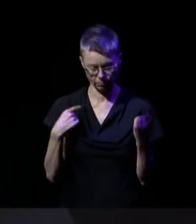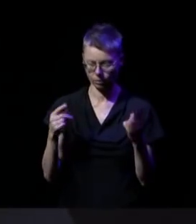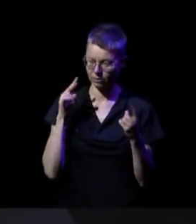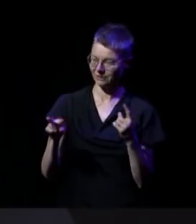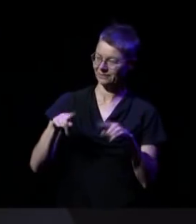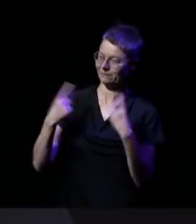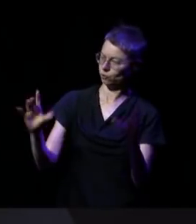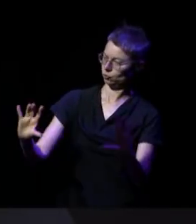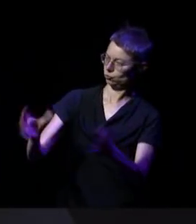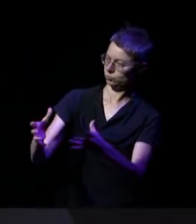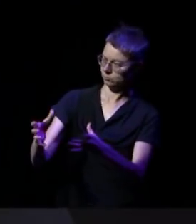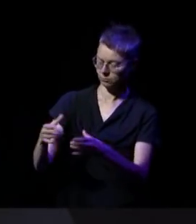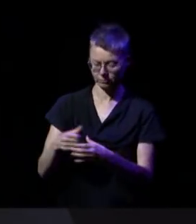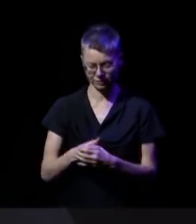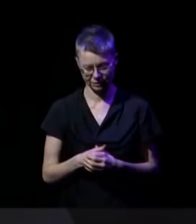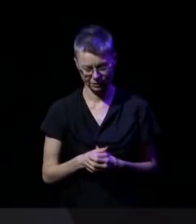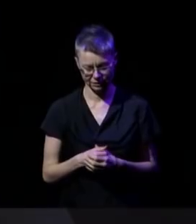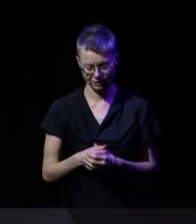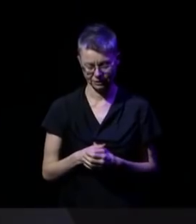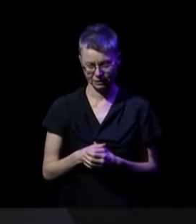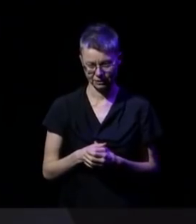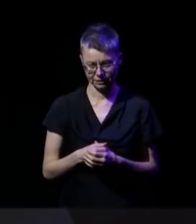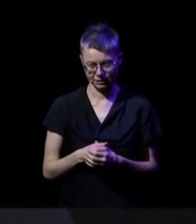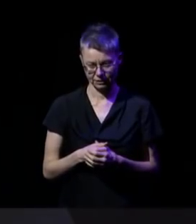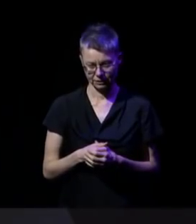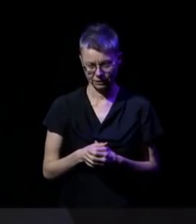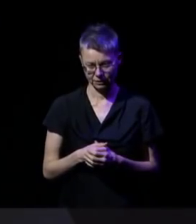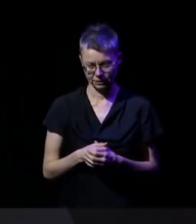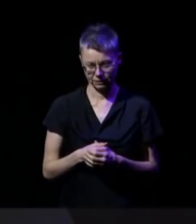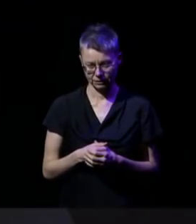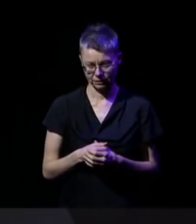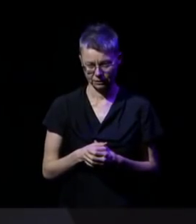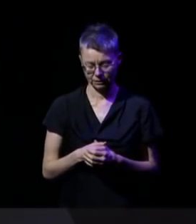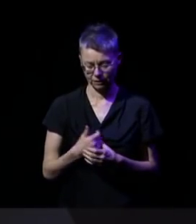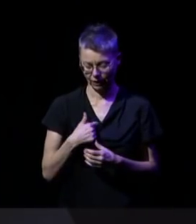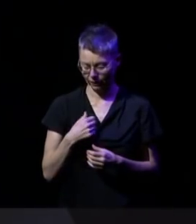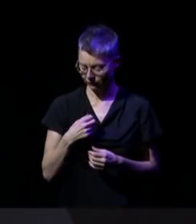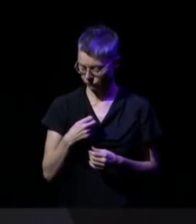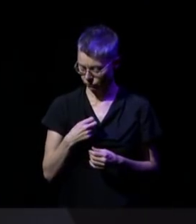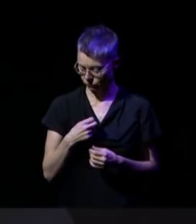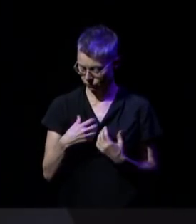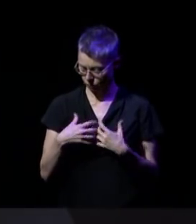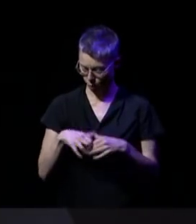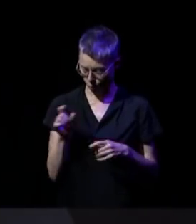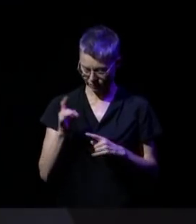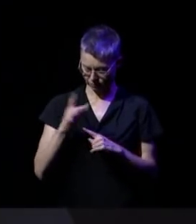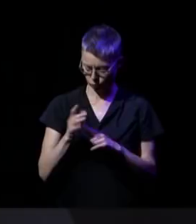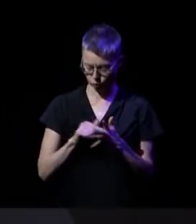and forced to kind of figure out what was important to me. You know, what I mean.